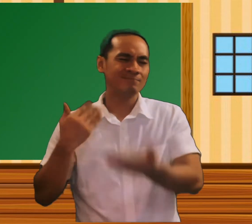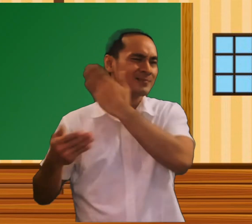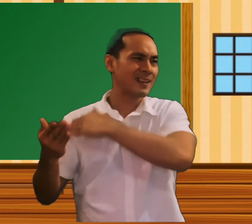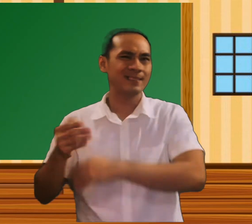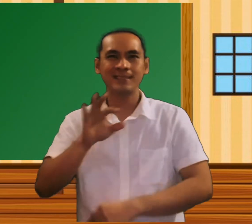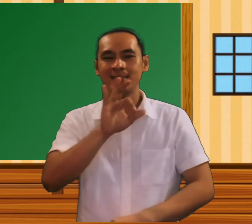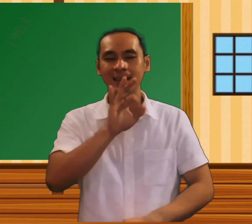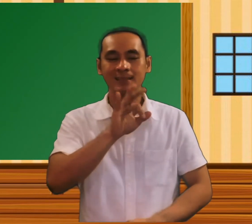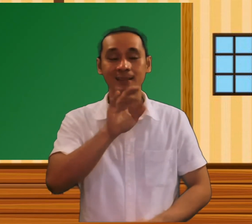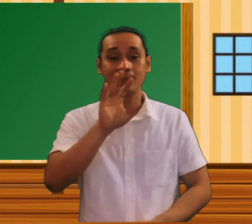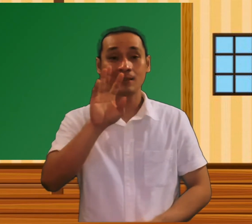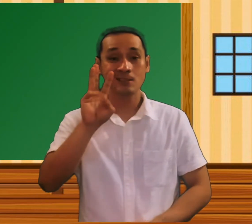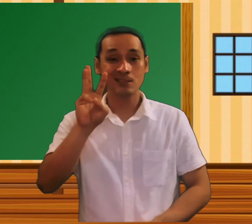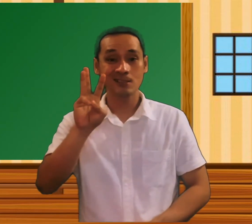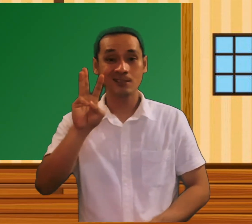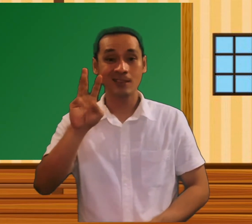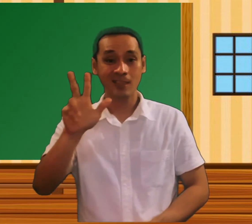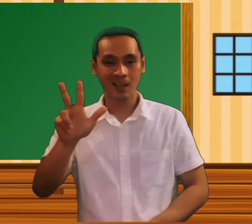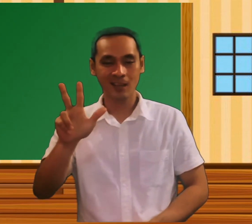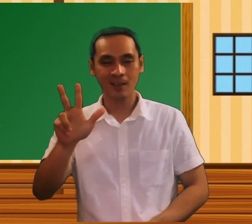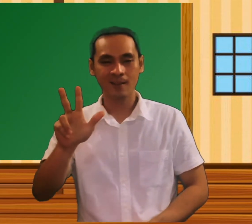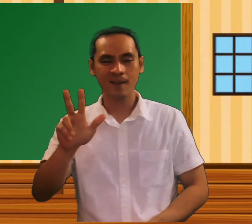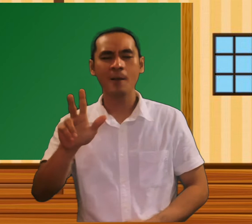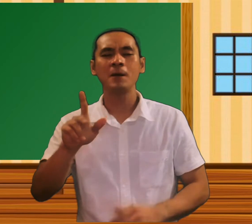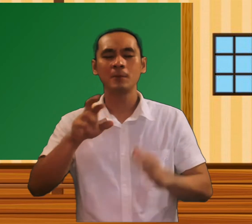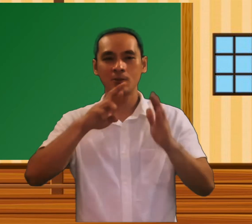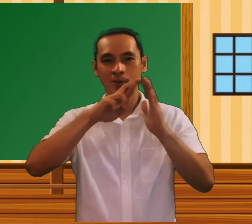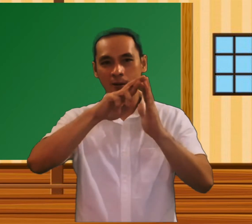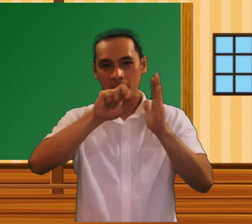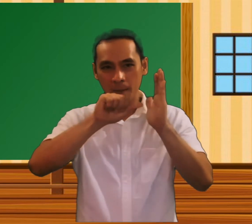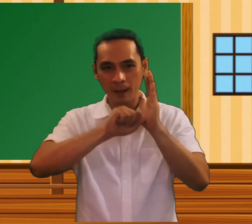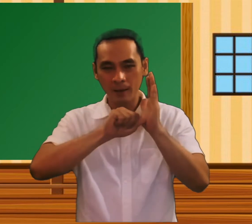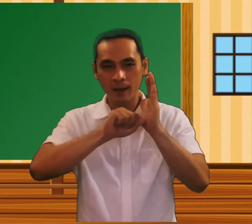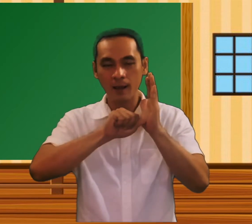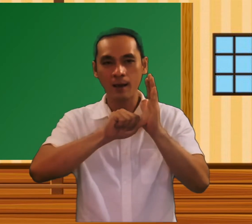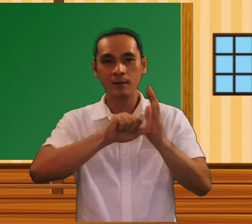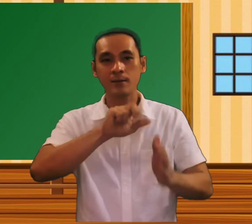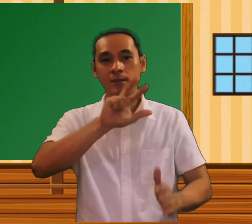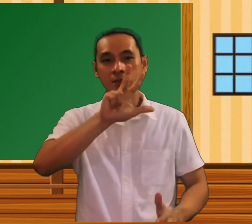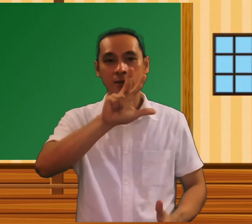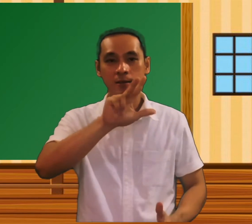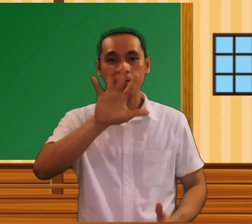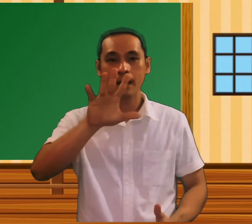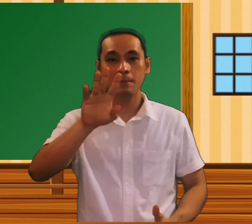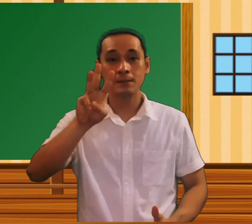in 1963 by virtue of republic act 3562